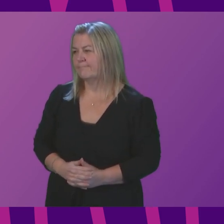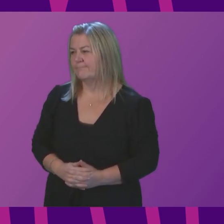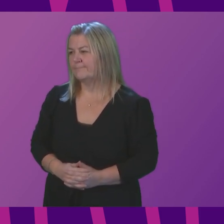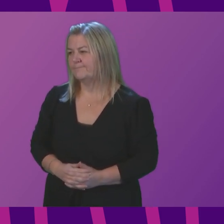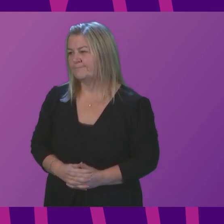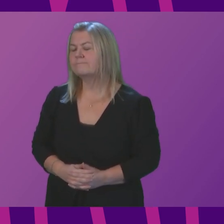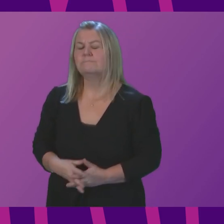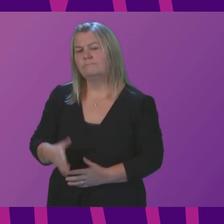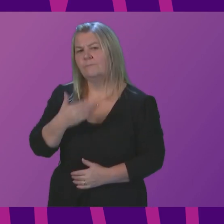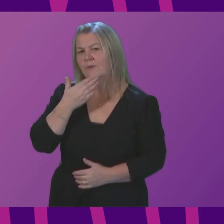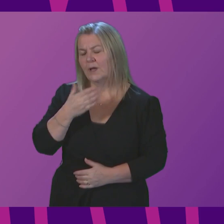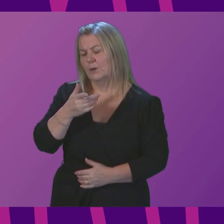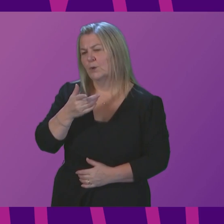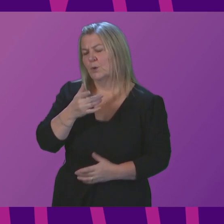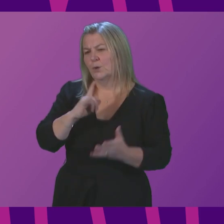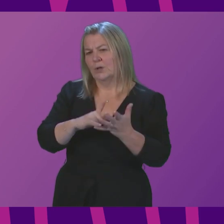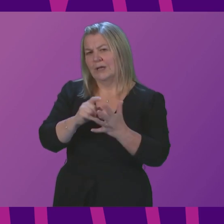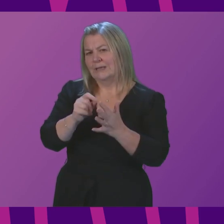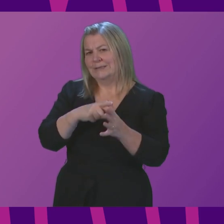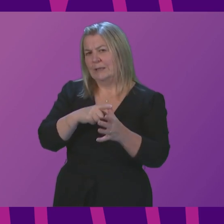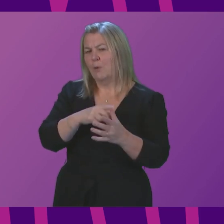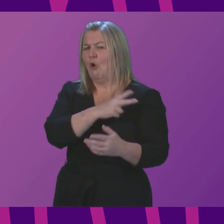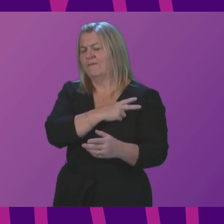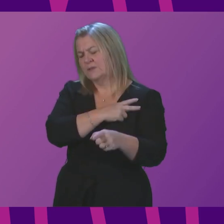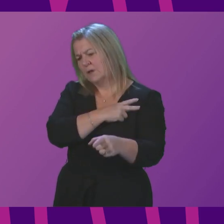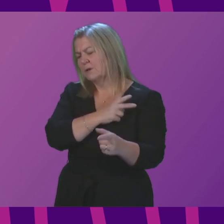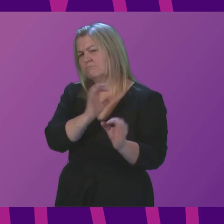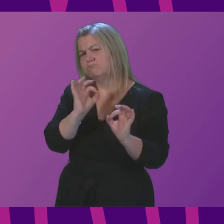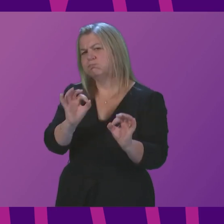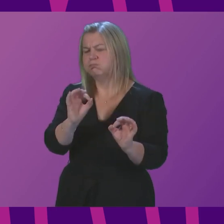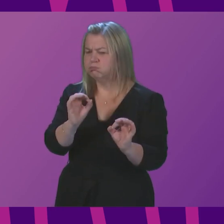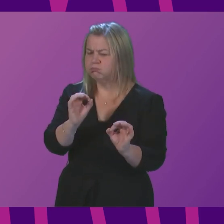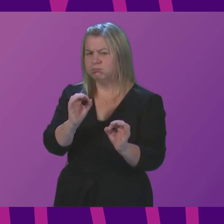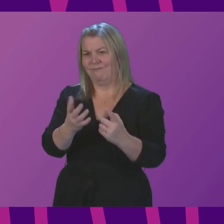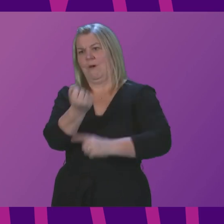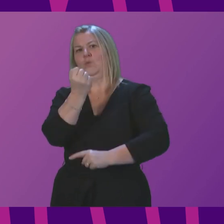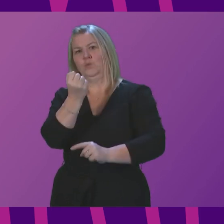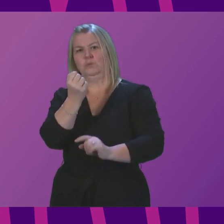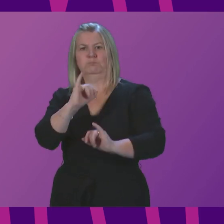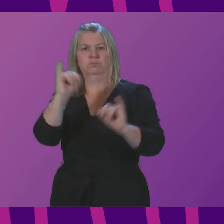I pay tribute to the SEPA officers involved in detecting that serious and, frankly, disgusting